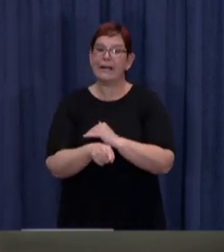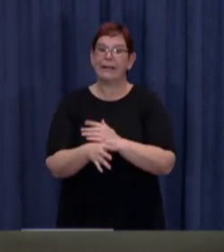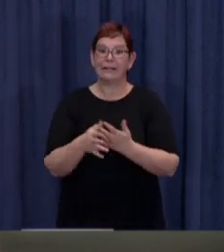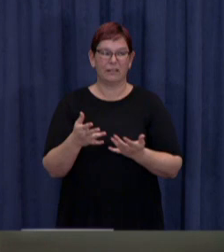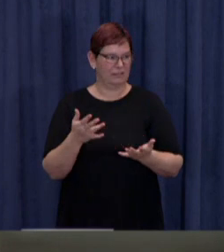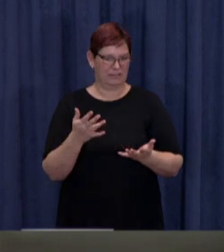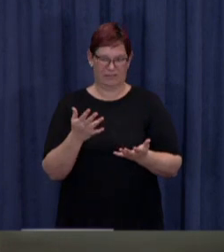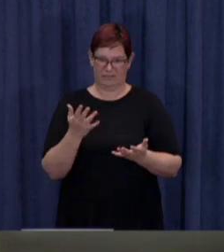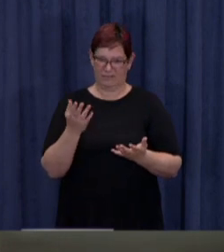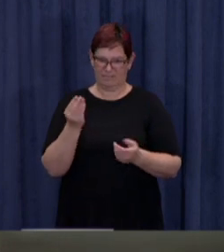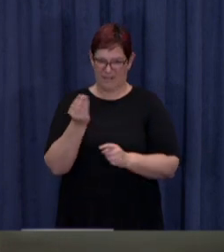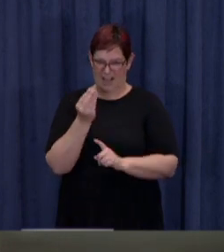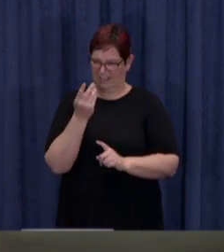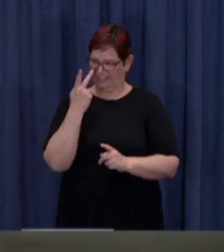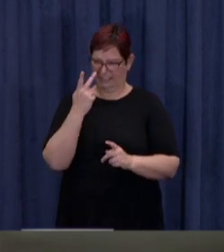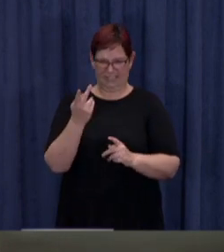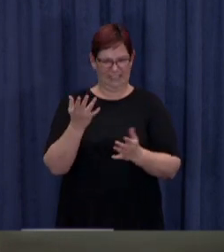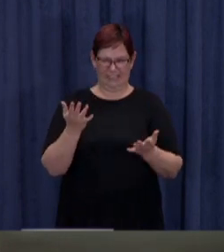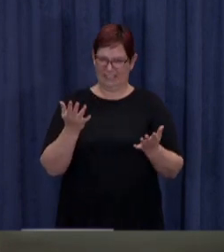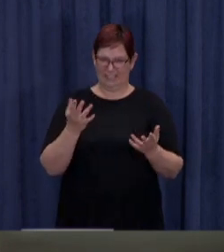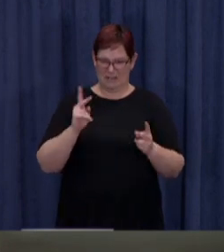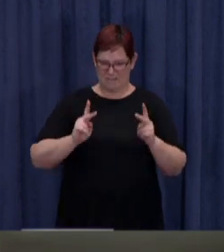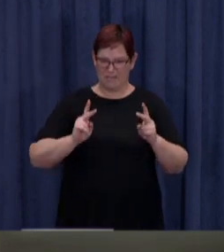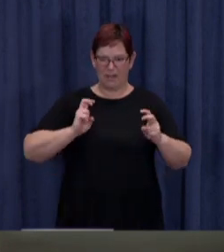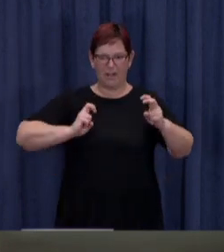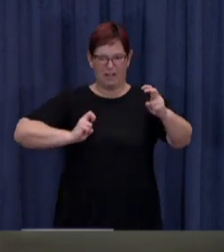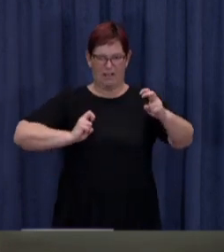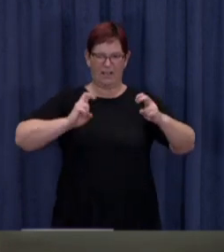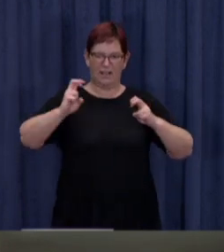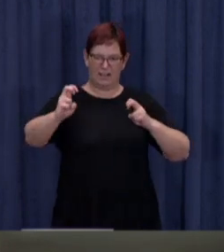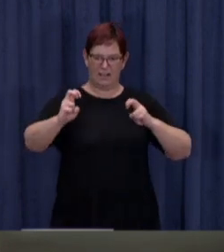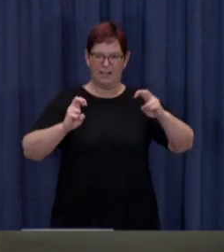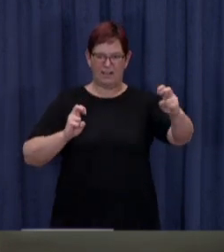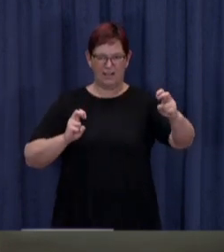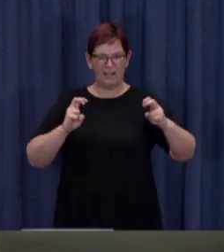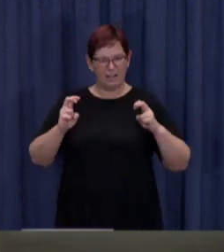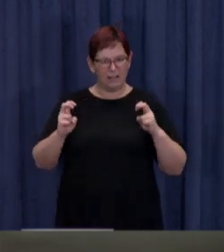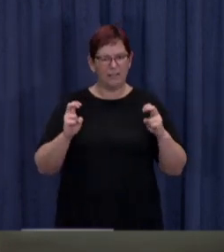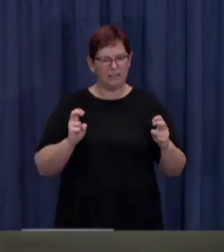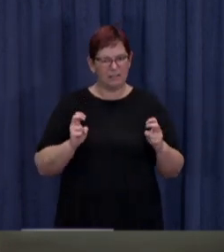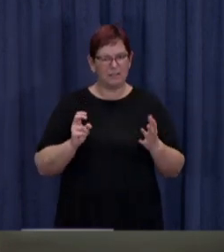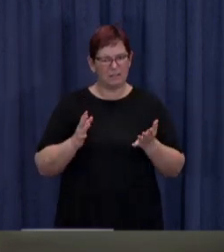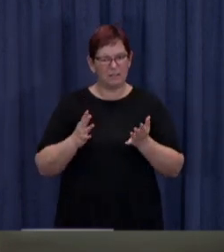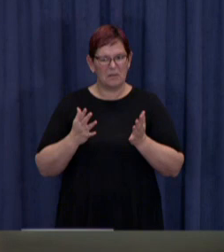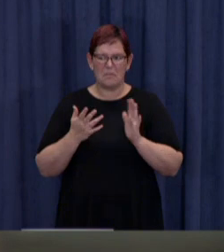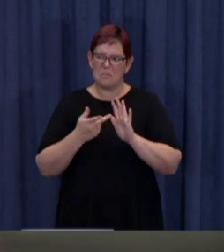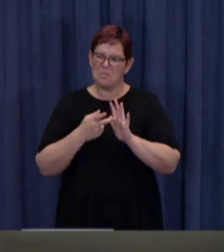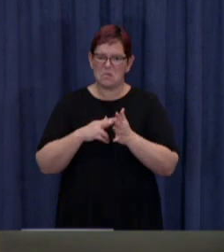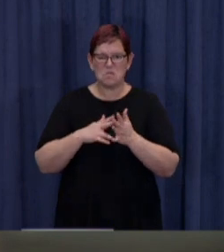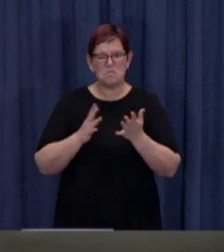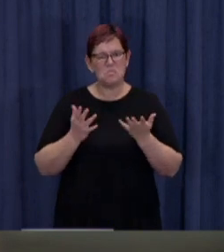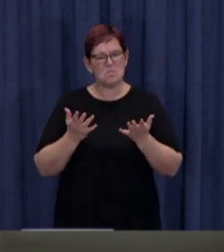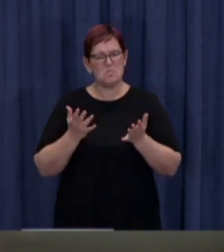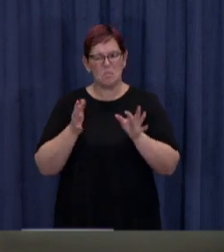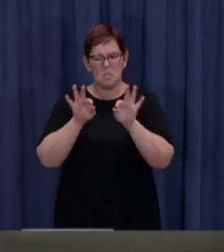compliance with the rules I will only say that these are the kinds of things that we're looking at all the time we have kept service levels to the normal